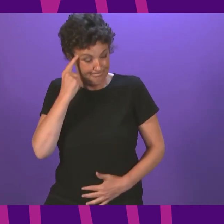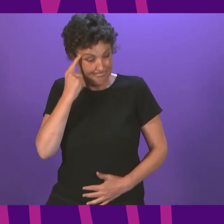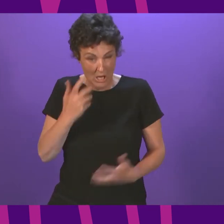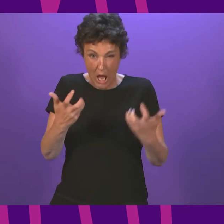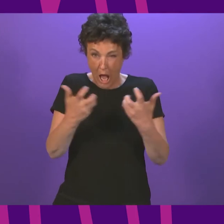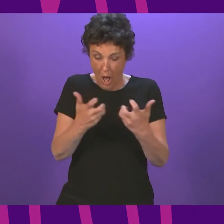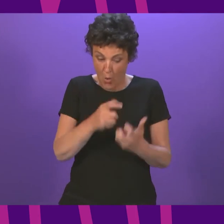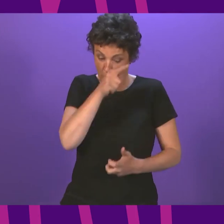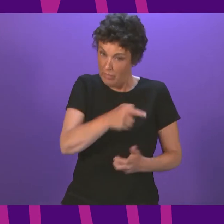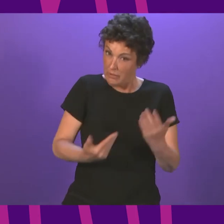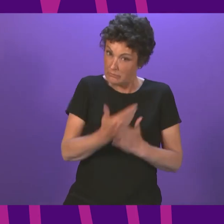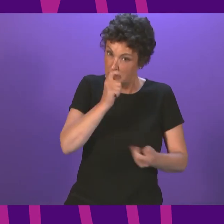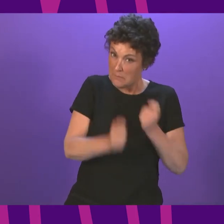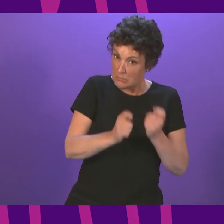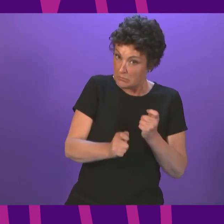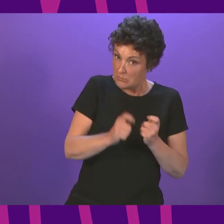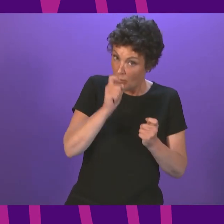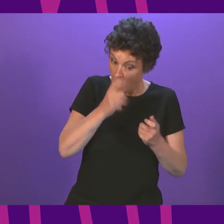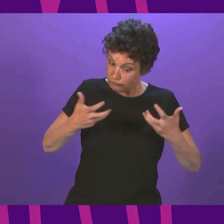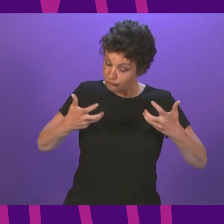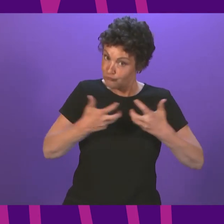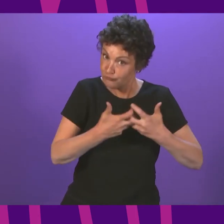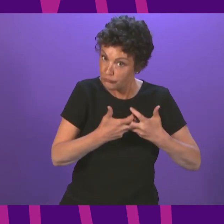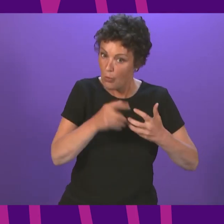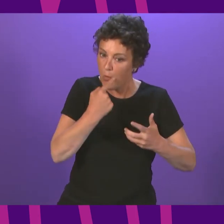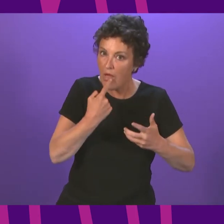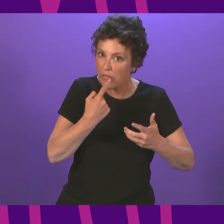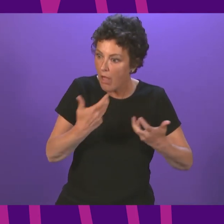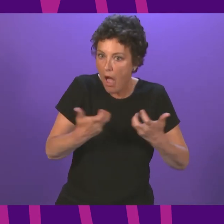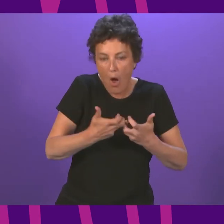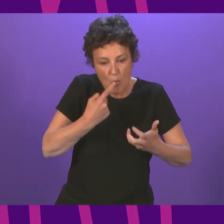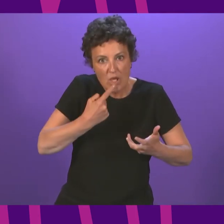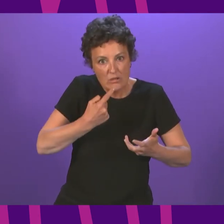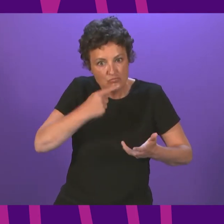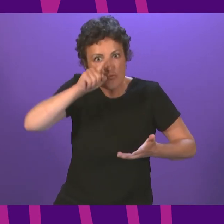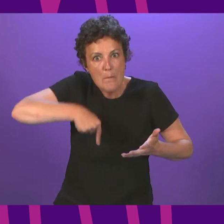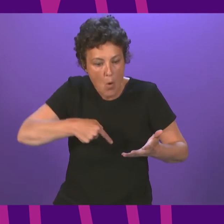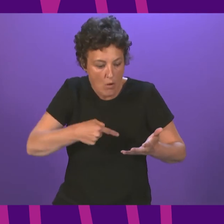structure, which has worked well until now. My aim is to provide the enhanced transparency